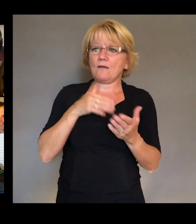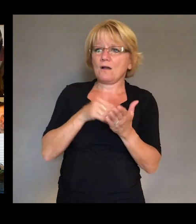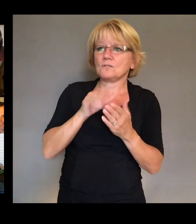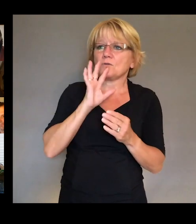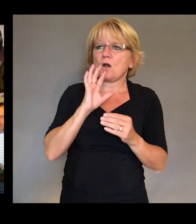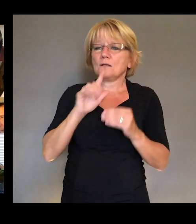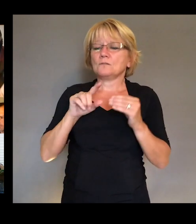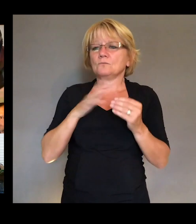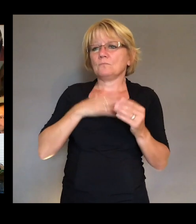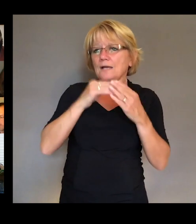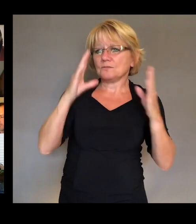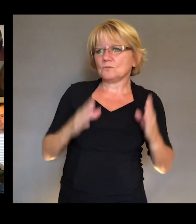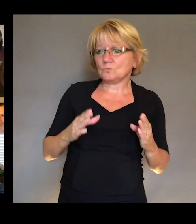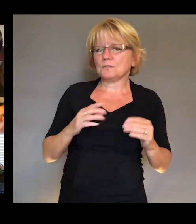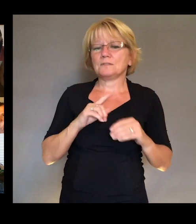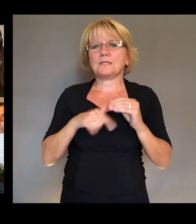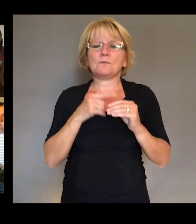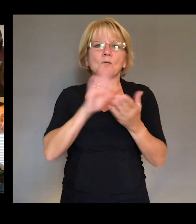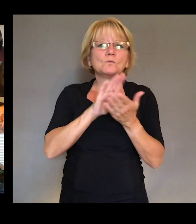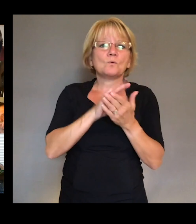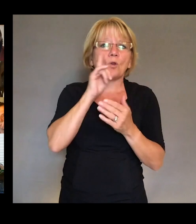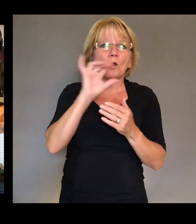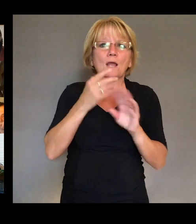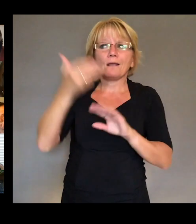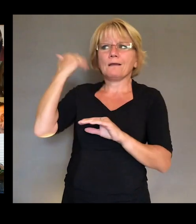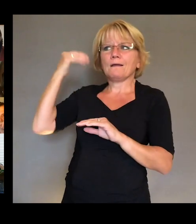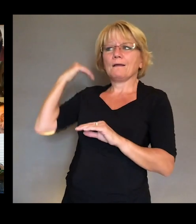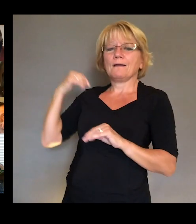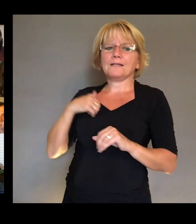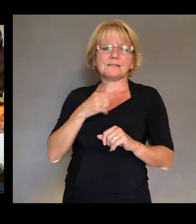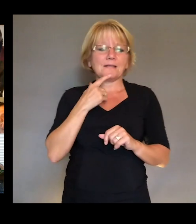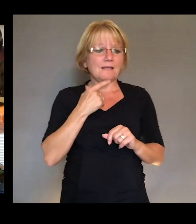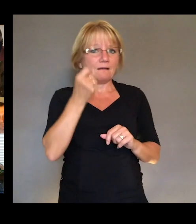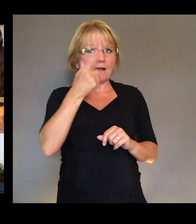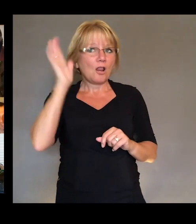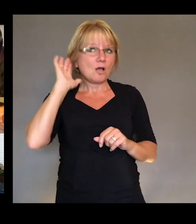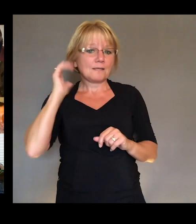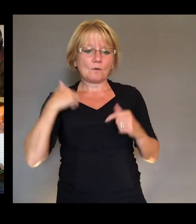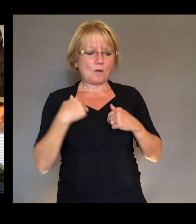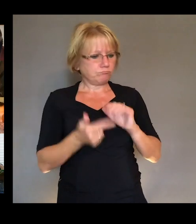and about what school looked like a long time ago. And I said, you know, a long time ago, I wouldn't be able to be your teacher